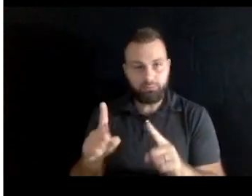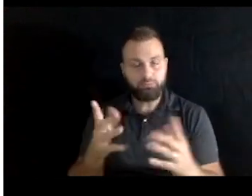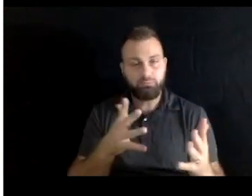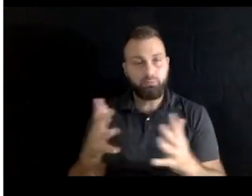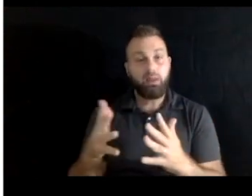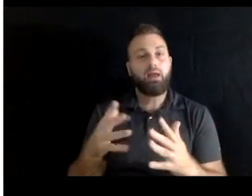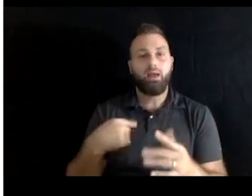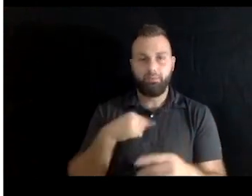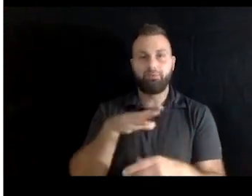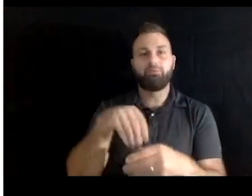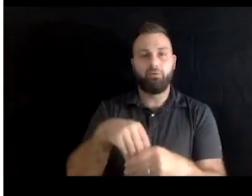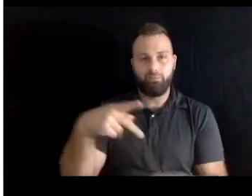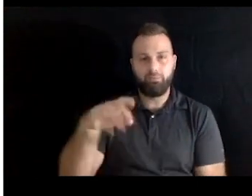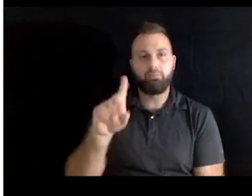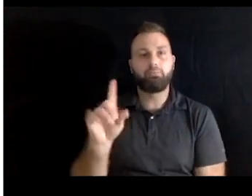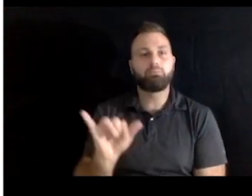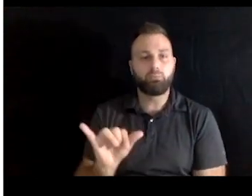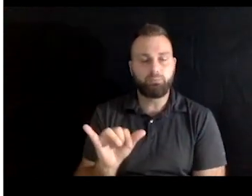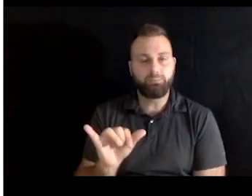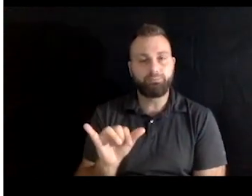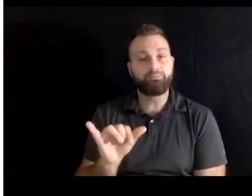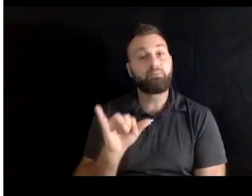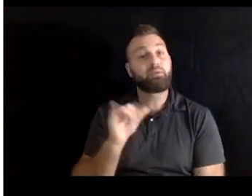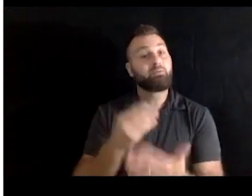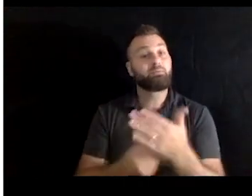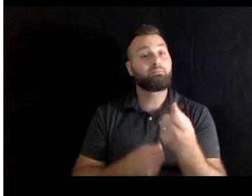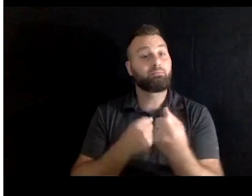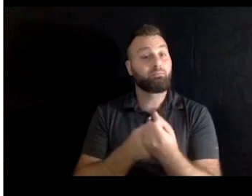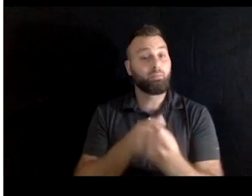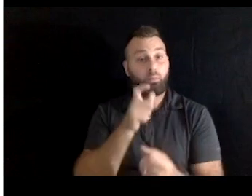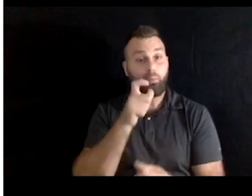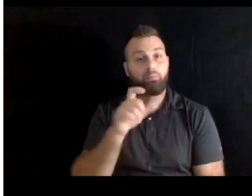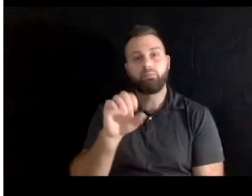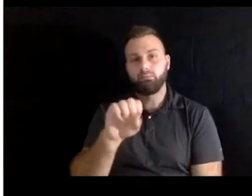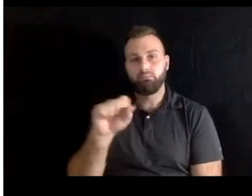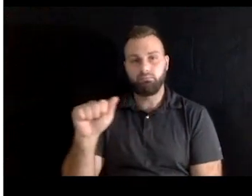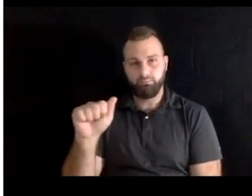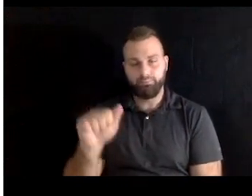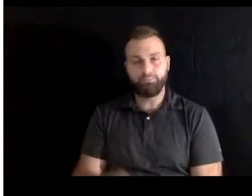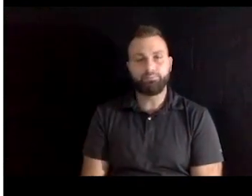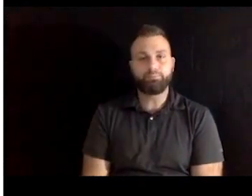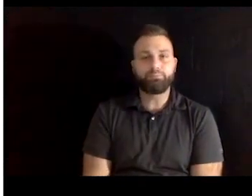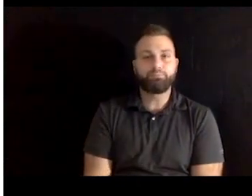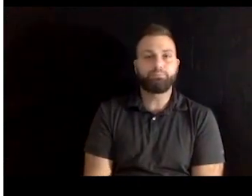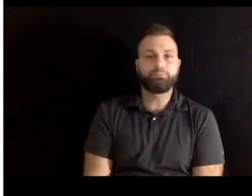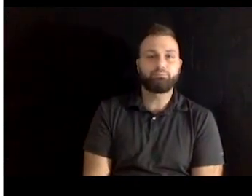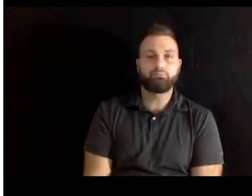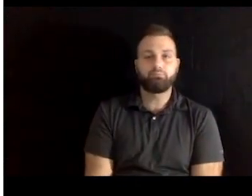and this is funded by the Social Security Administration. Finally,